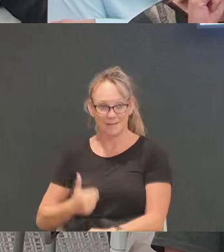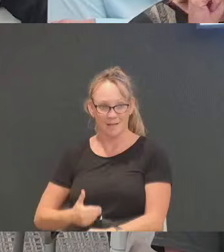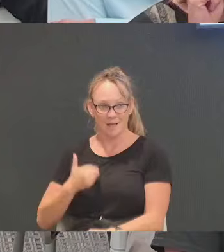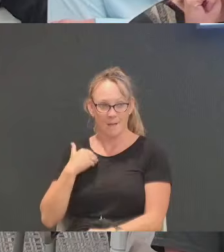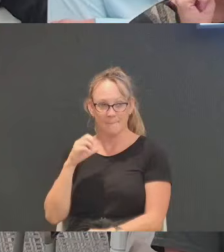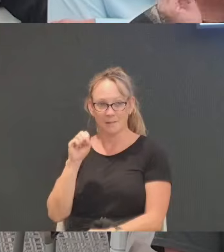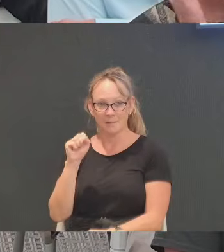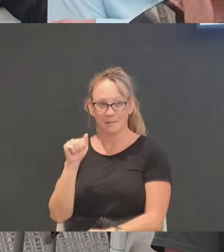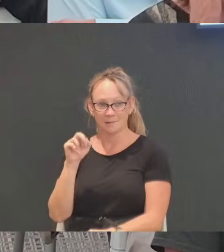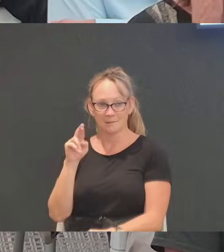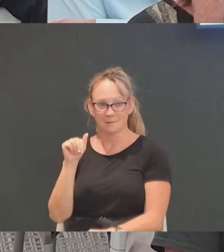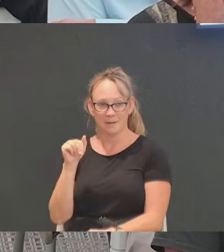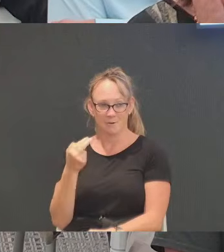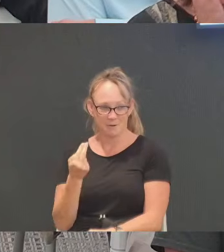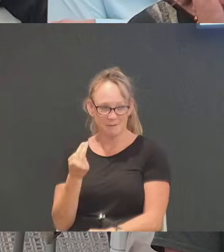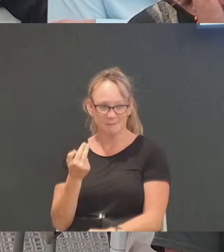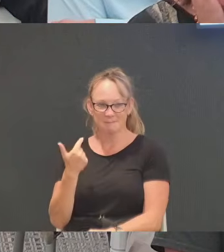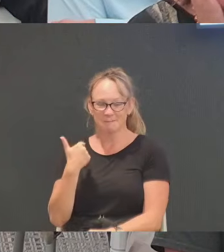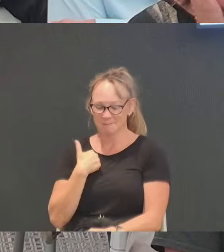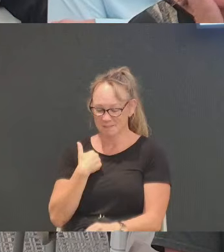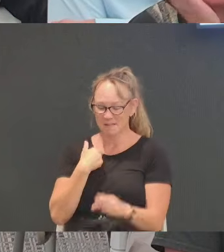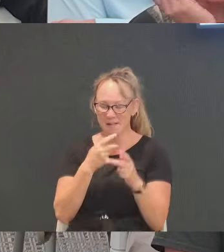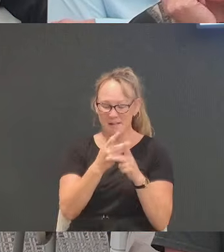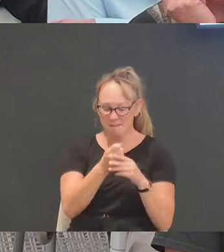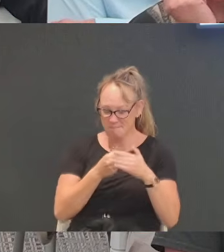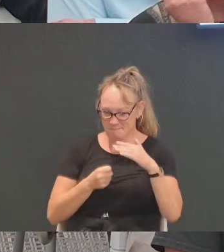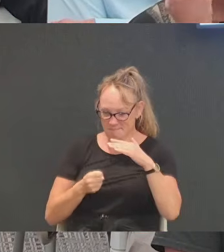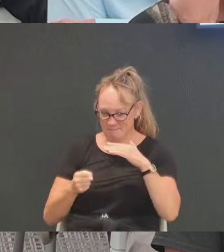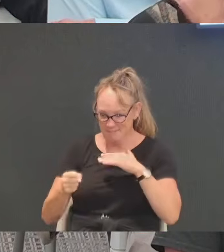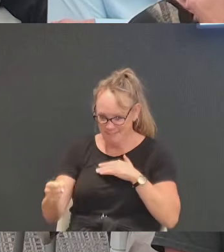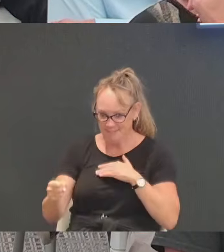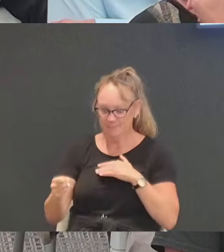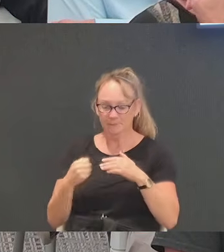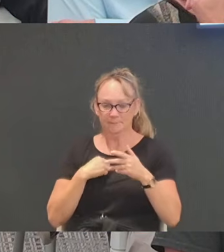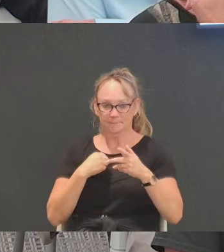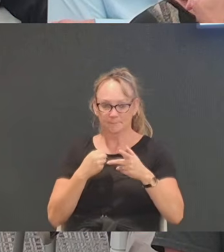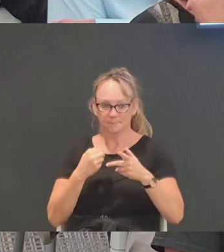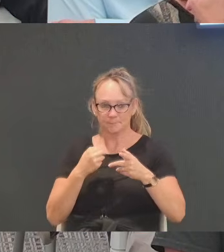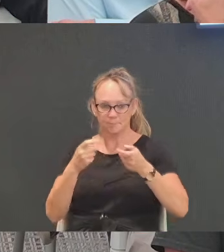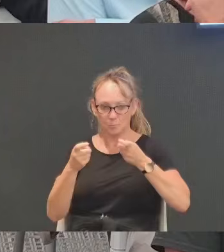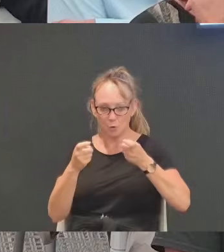serve as the placement department program Director um, for Hamilton County Children's Services. Um,